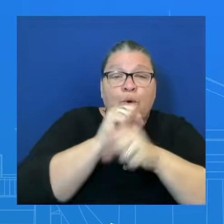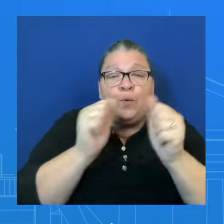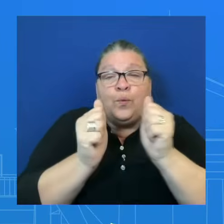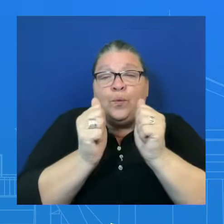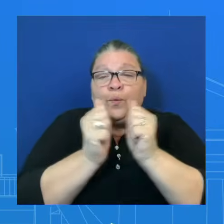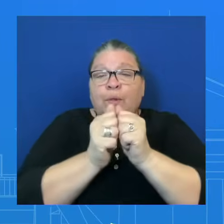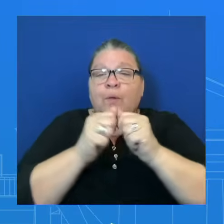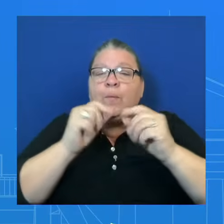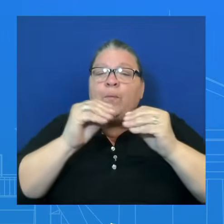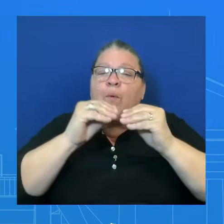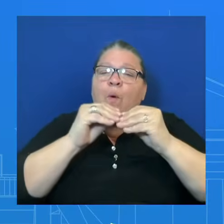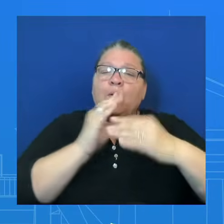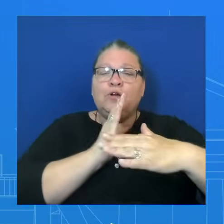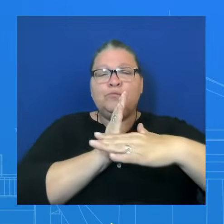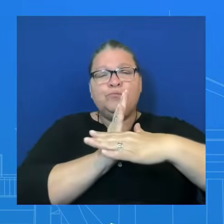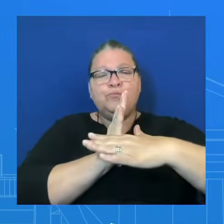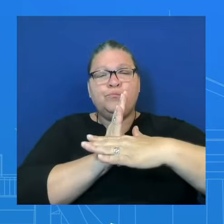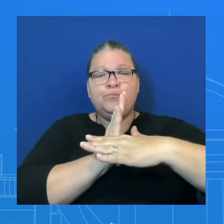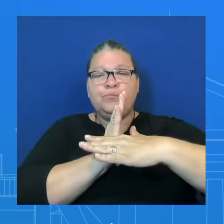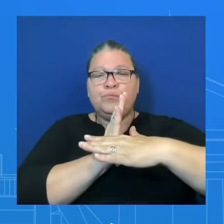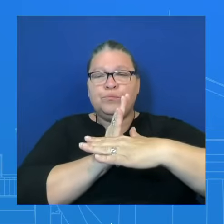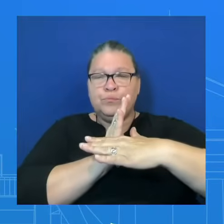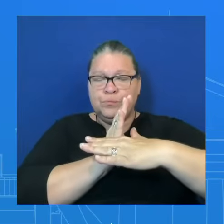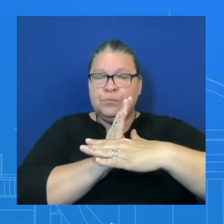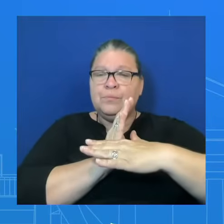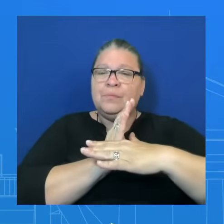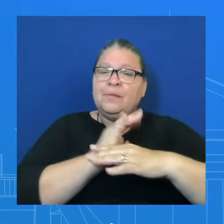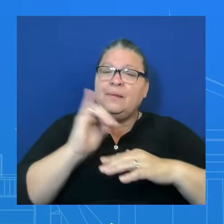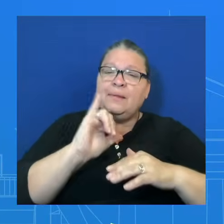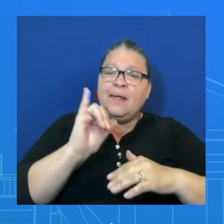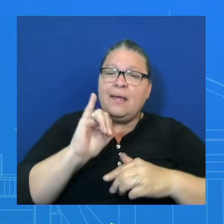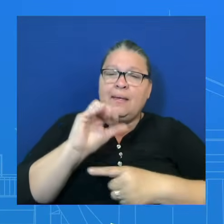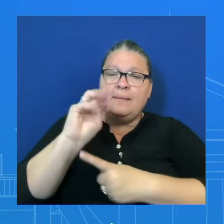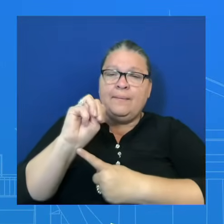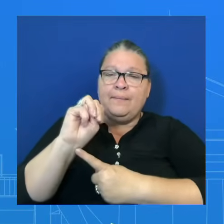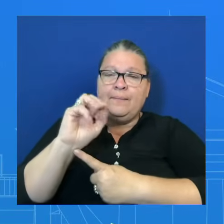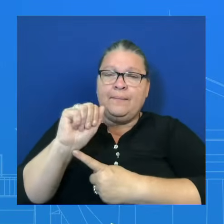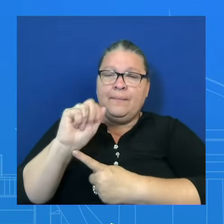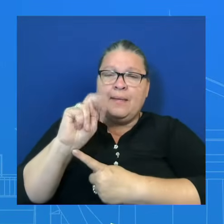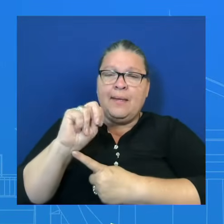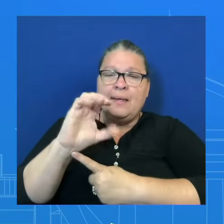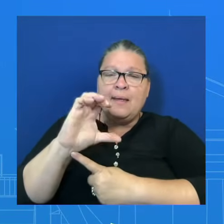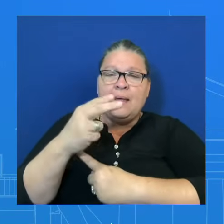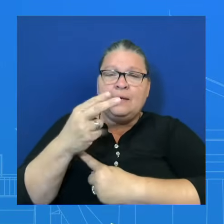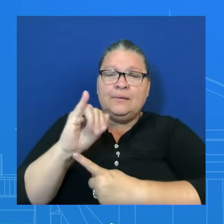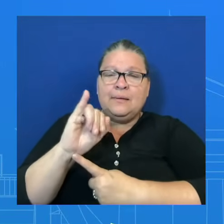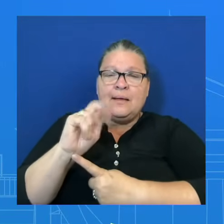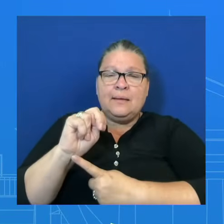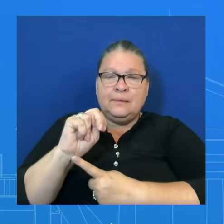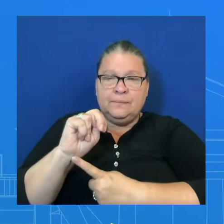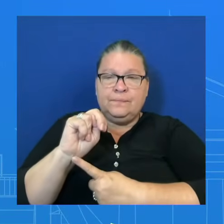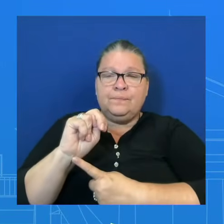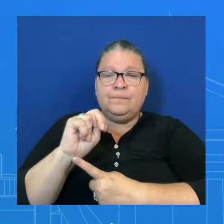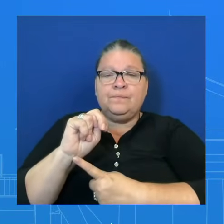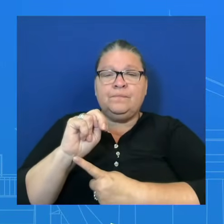if you look at the last two years of what this President --more than two years now of what this President has been able to do, he --the bill that he signed into law